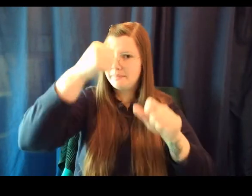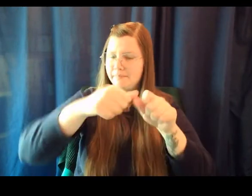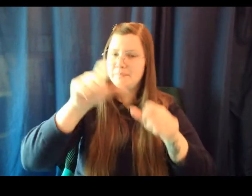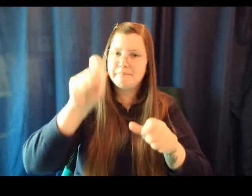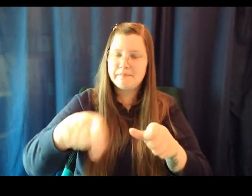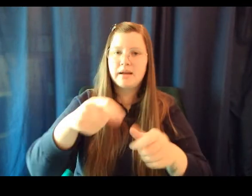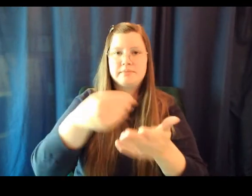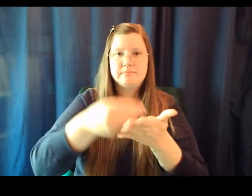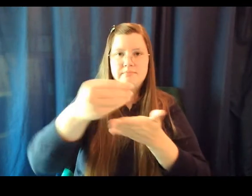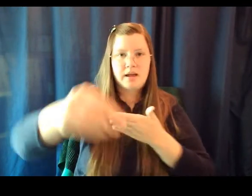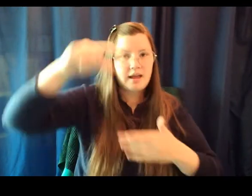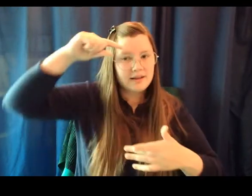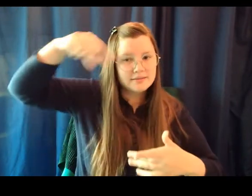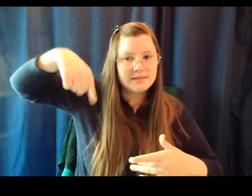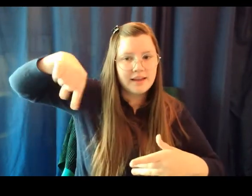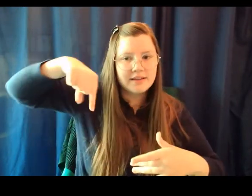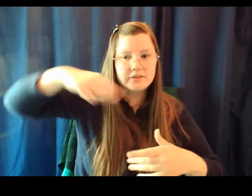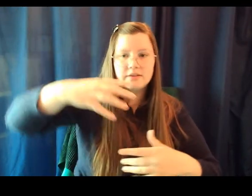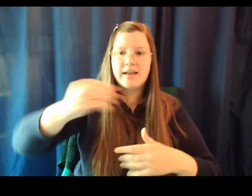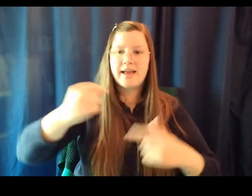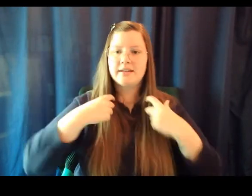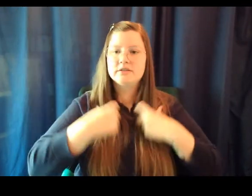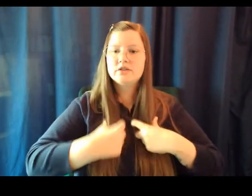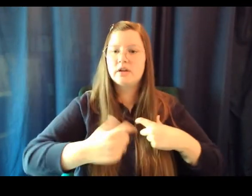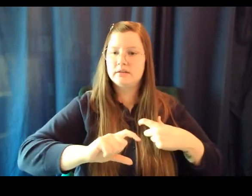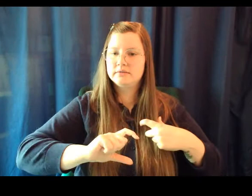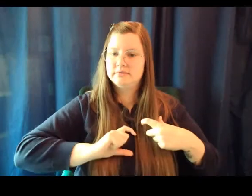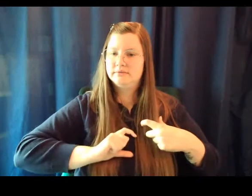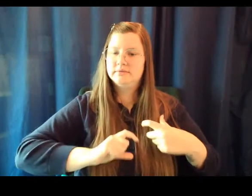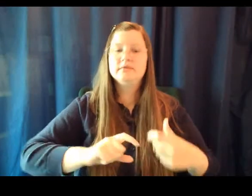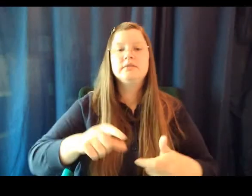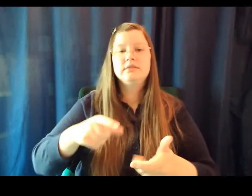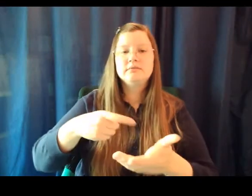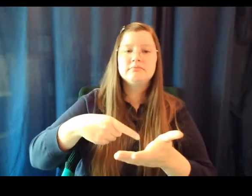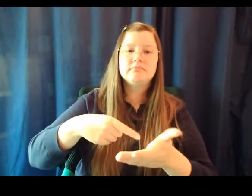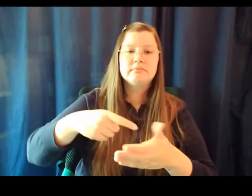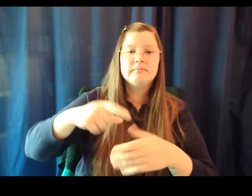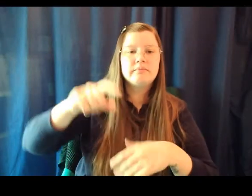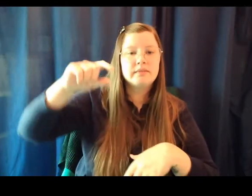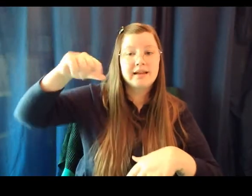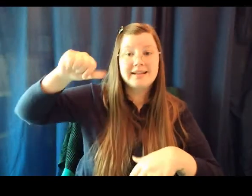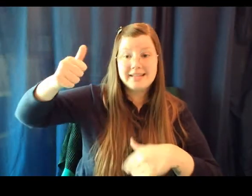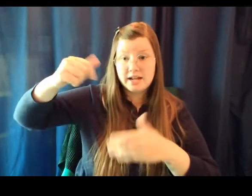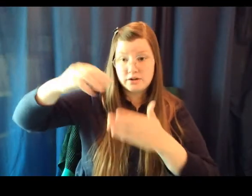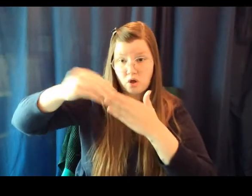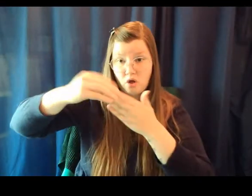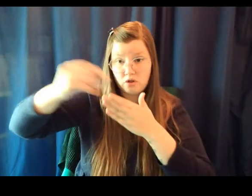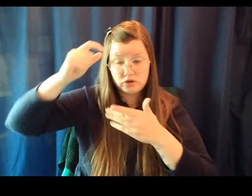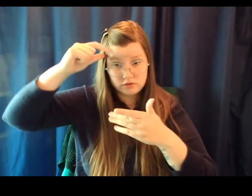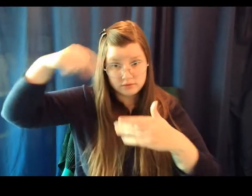Payable by check made out to Jostens, or cash in the exact amount only.